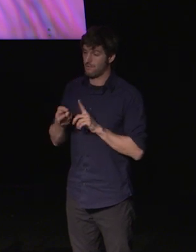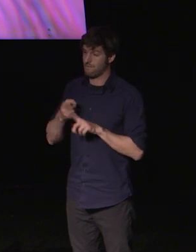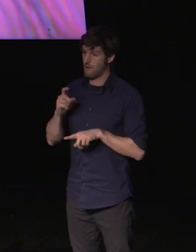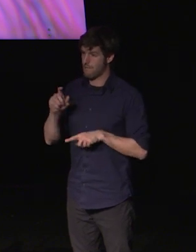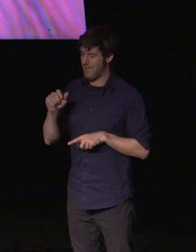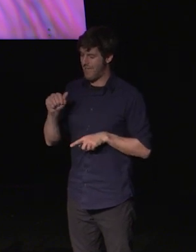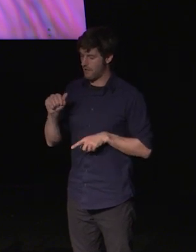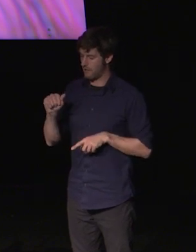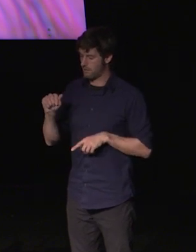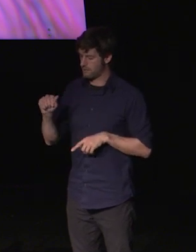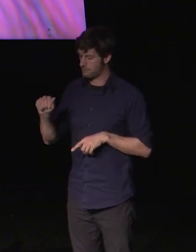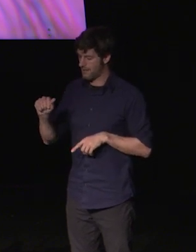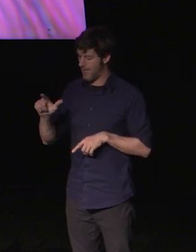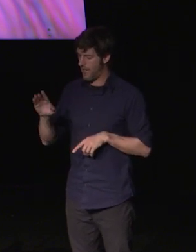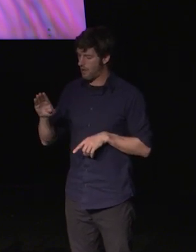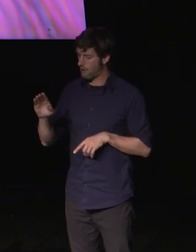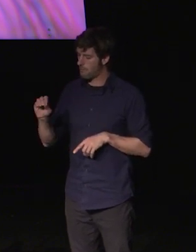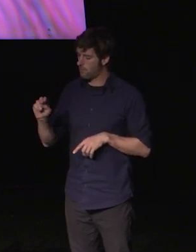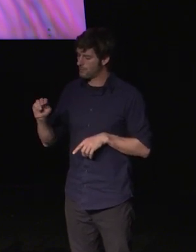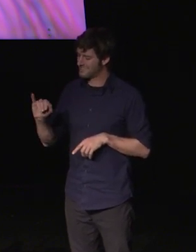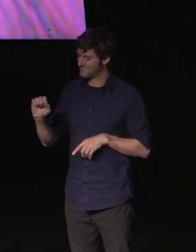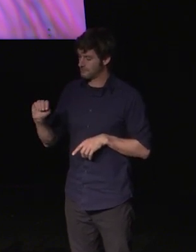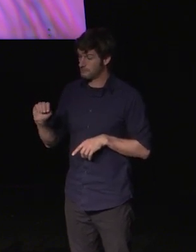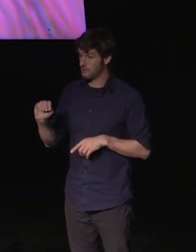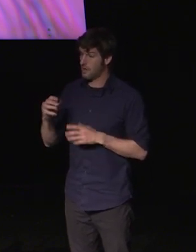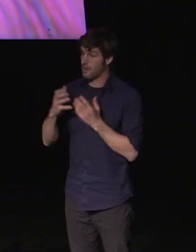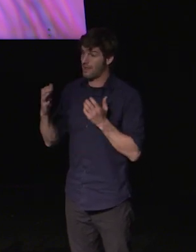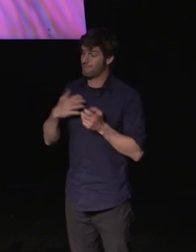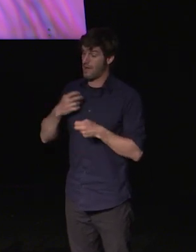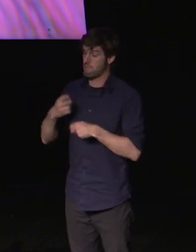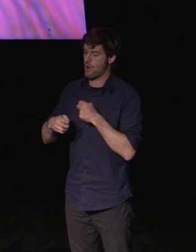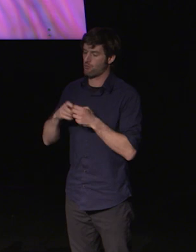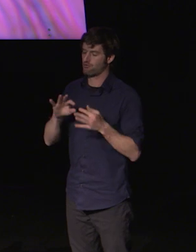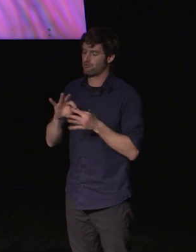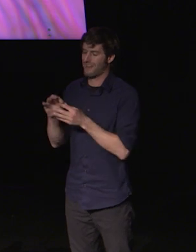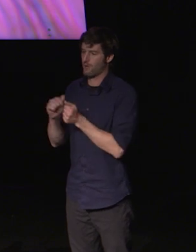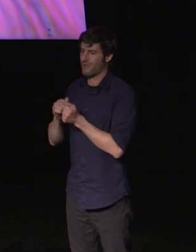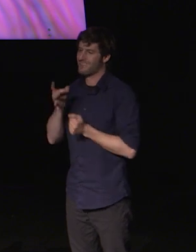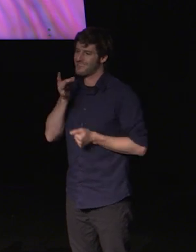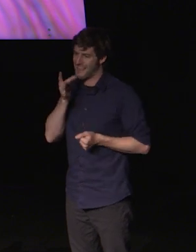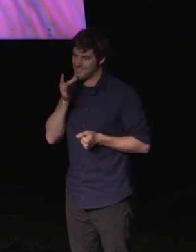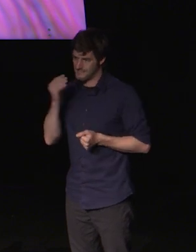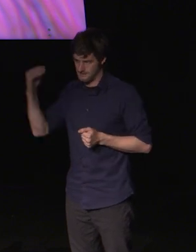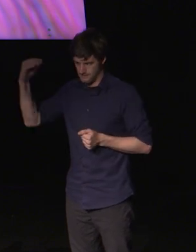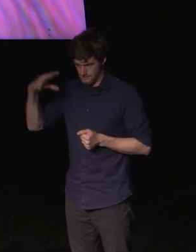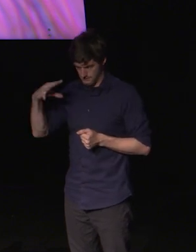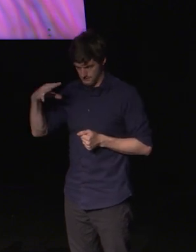and so a lot of my issues are light related. As Jesse was saying, there's a lot of different kind of things